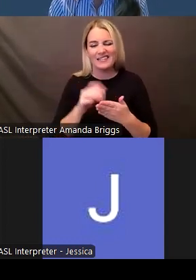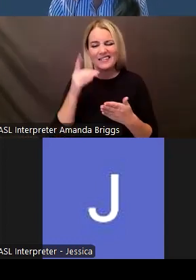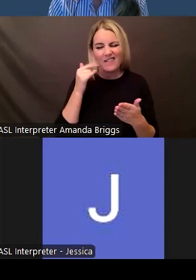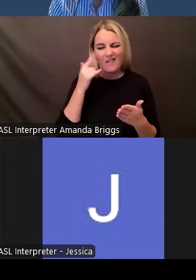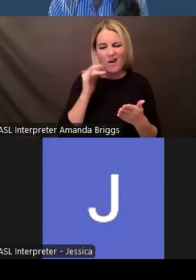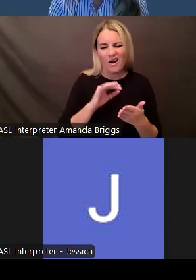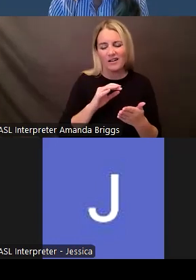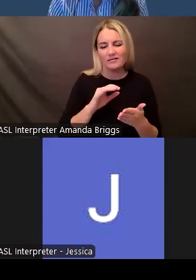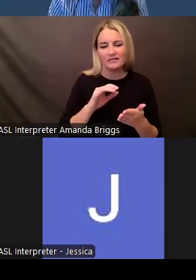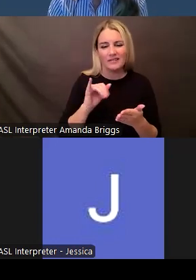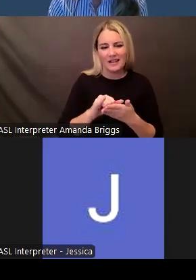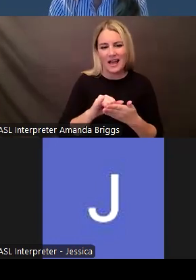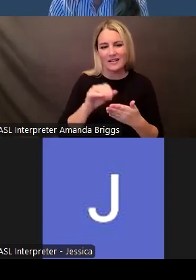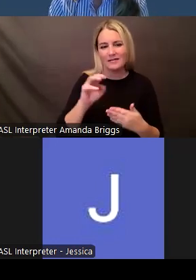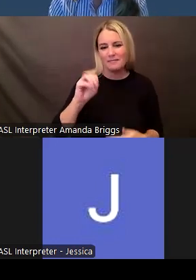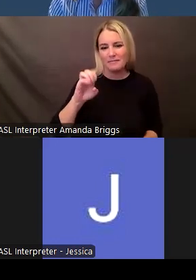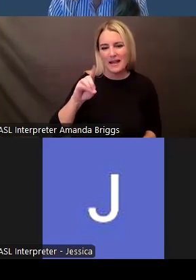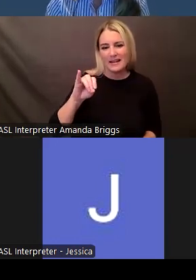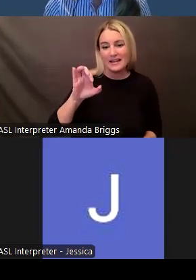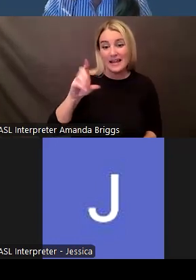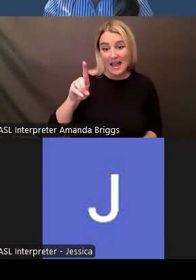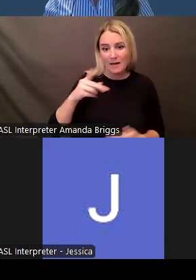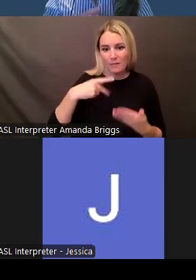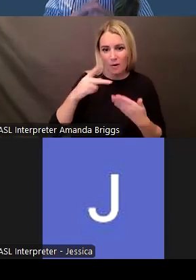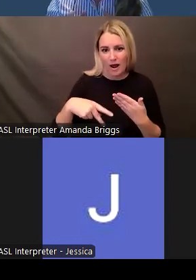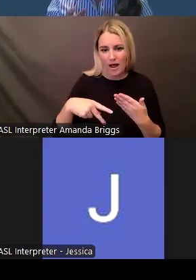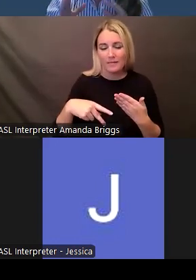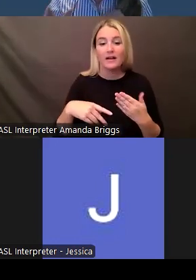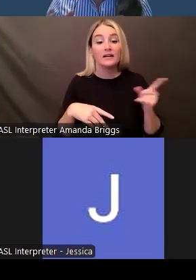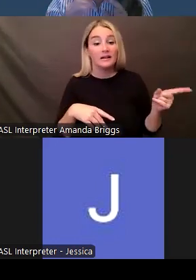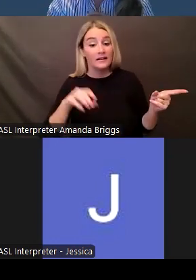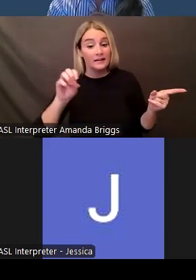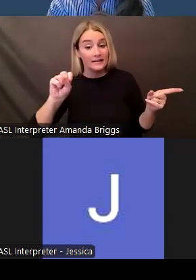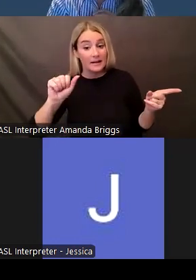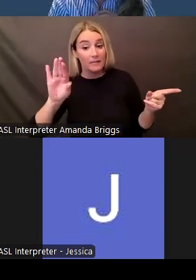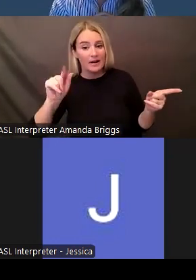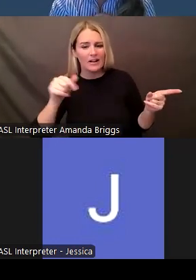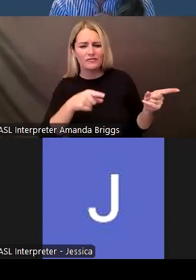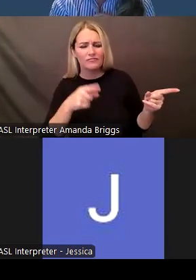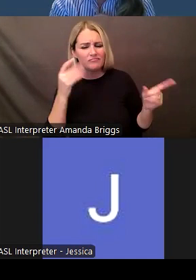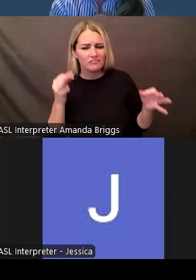with the goal, as Sabrina said, of helping you determine which if any of the changes